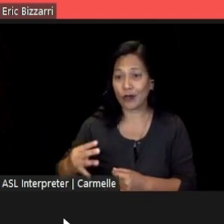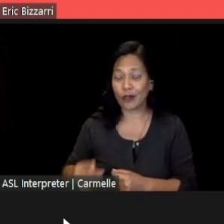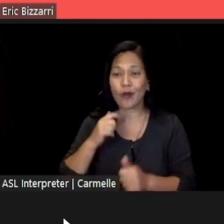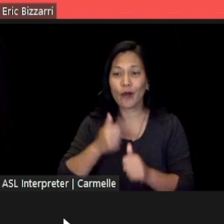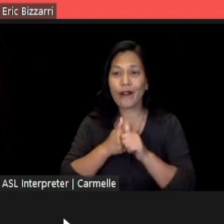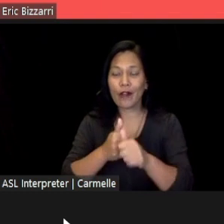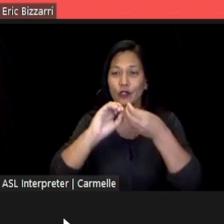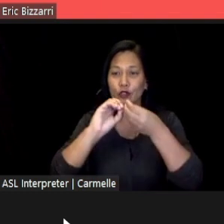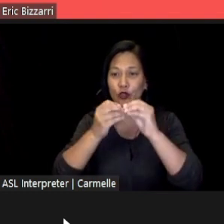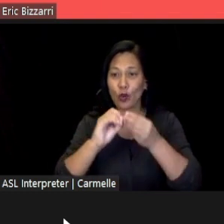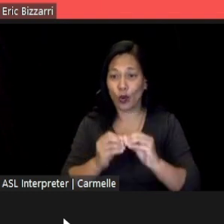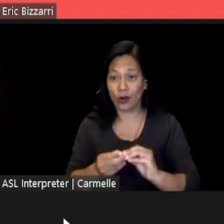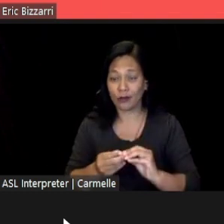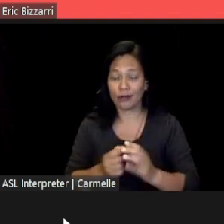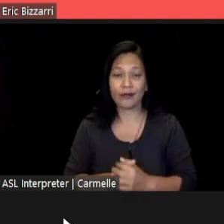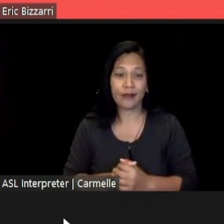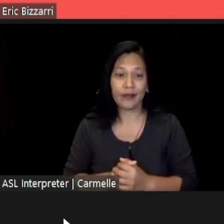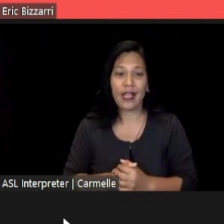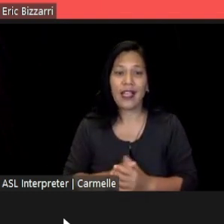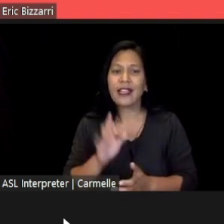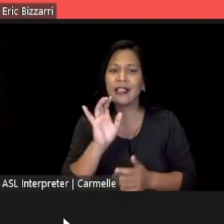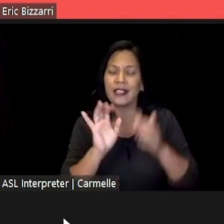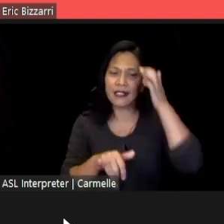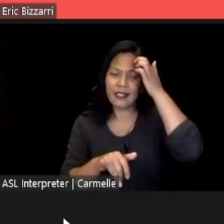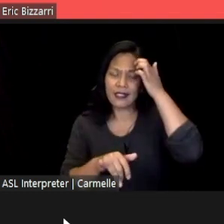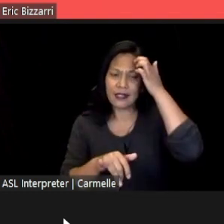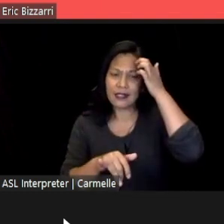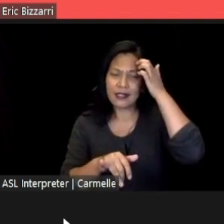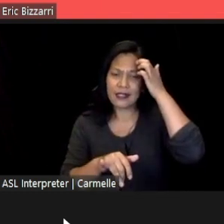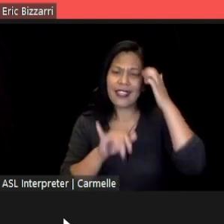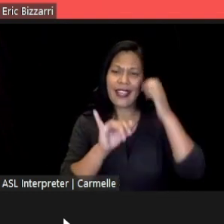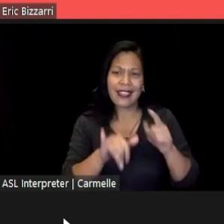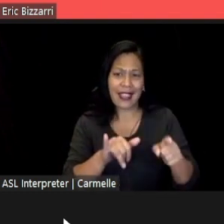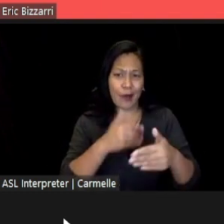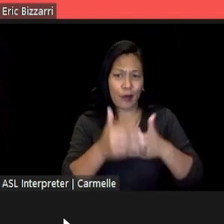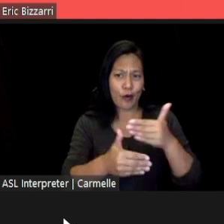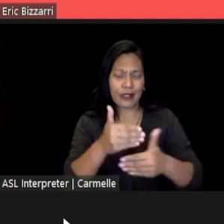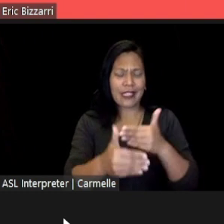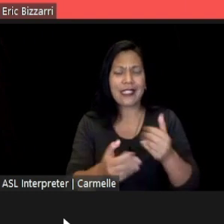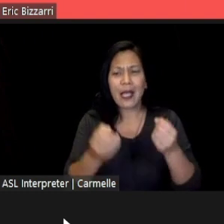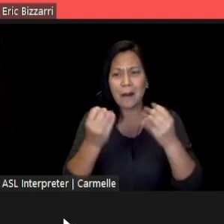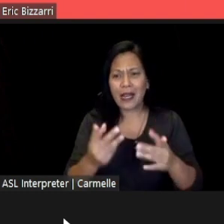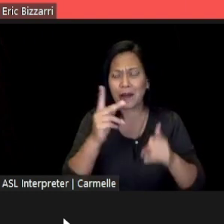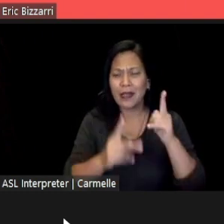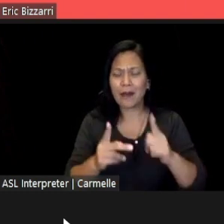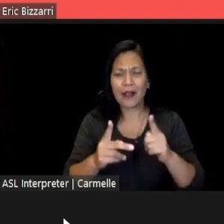So this is something I think people are often frustrated by because they think their project's amazing.